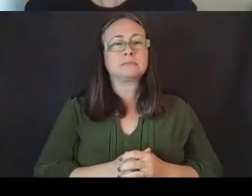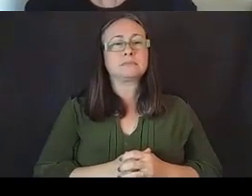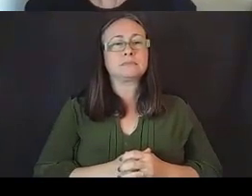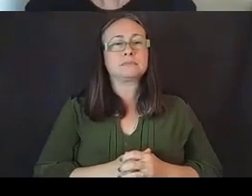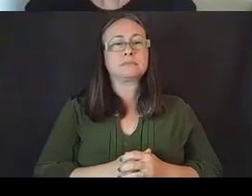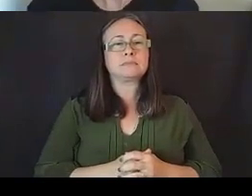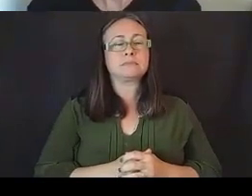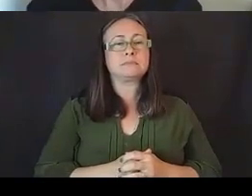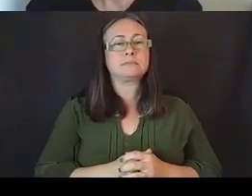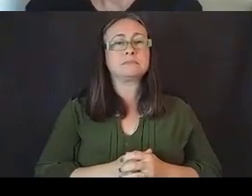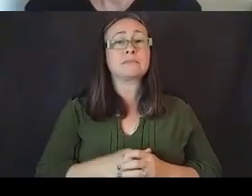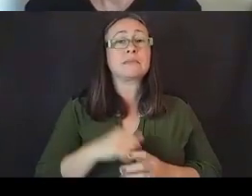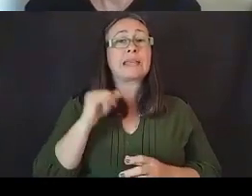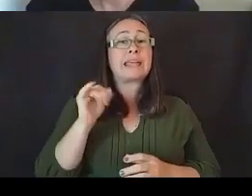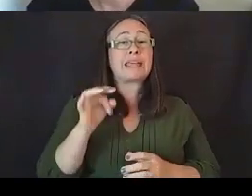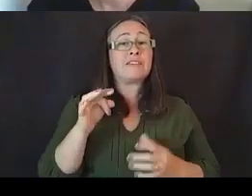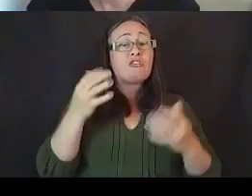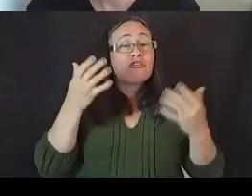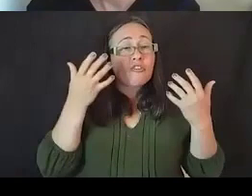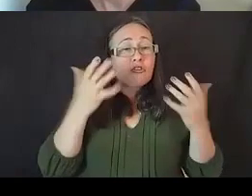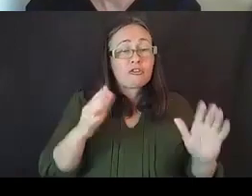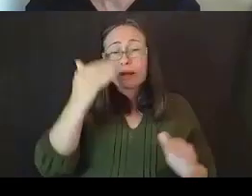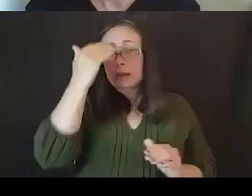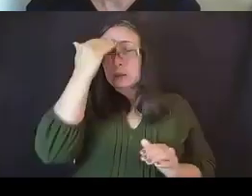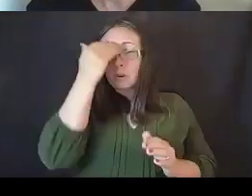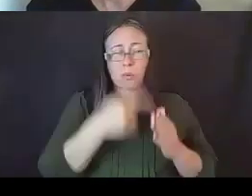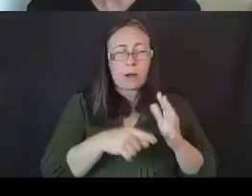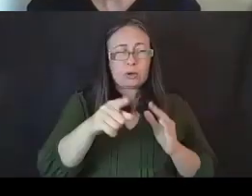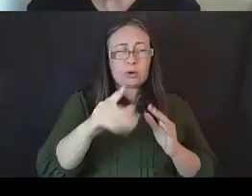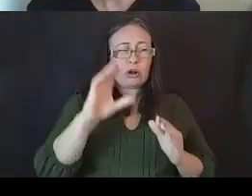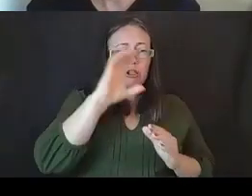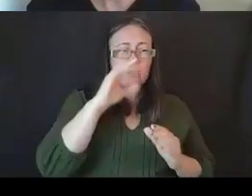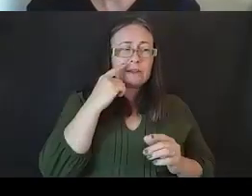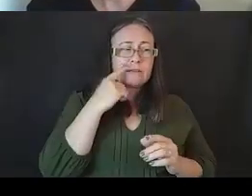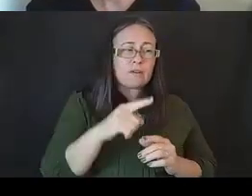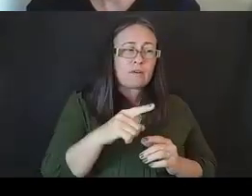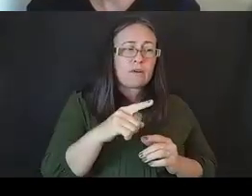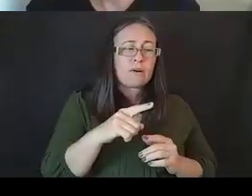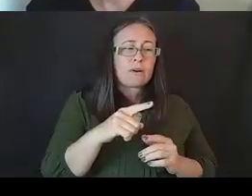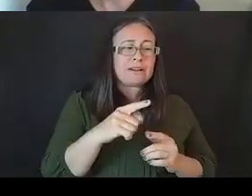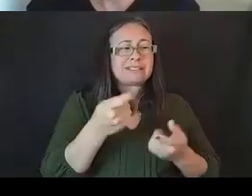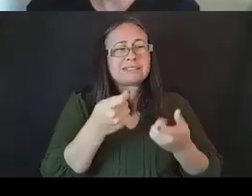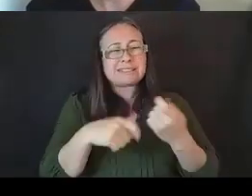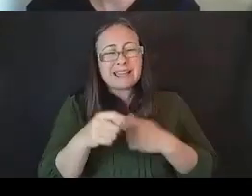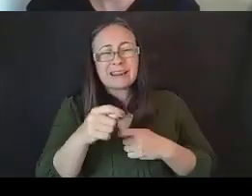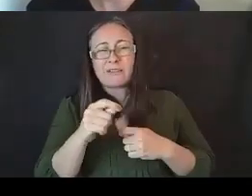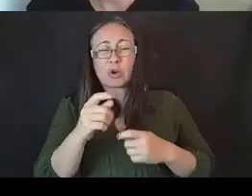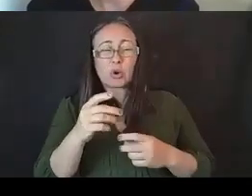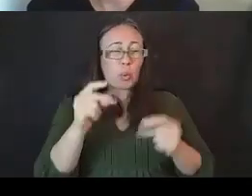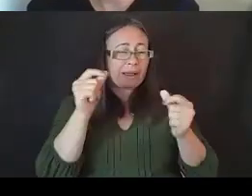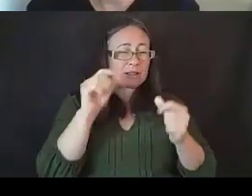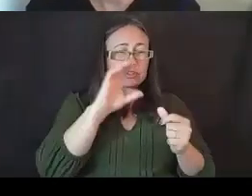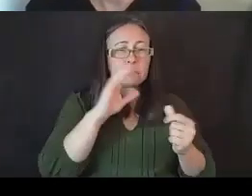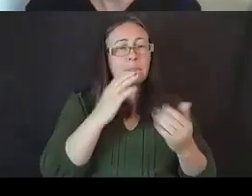But if you already know what you're looking for, rather than using the quick search you might prefer to use the advanced project search form.